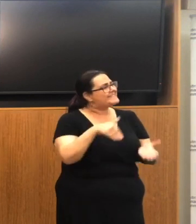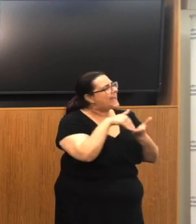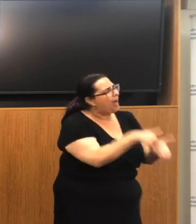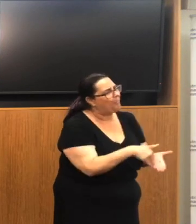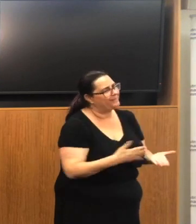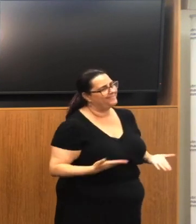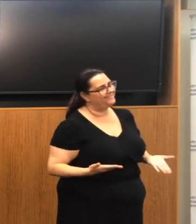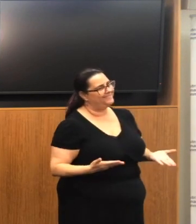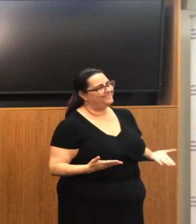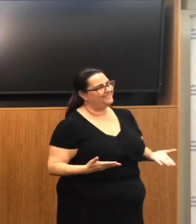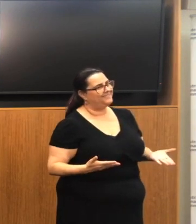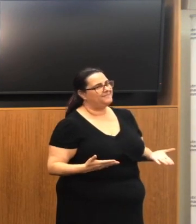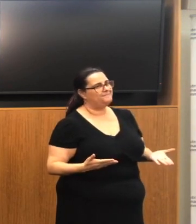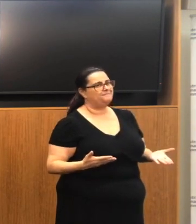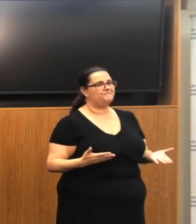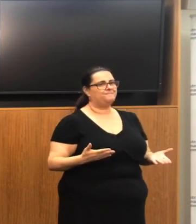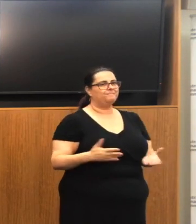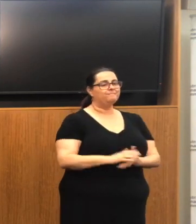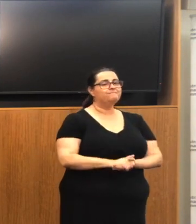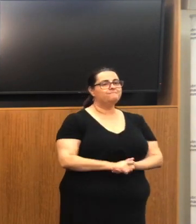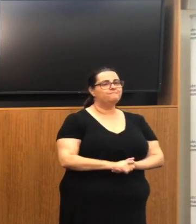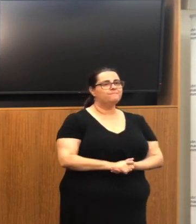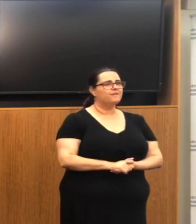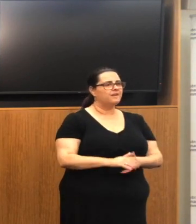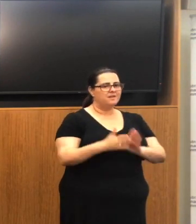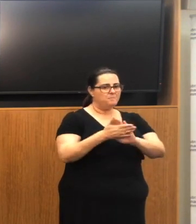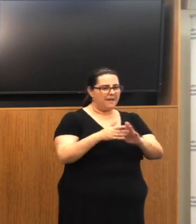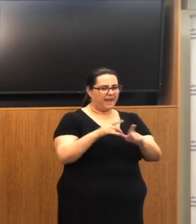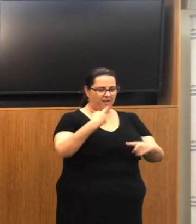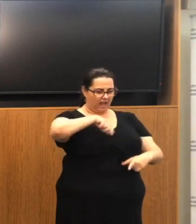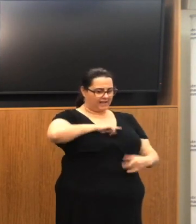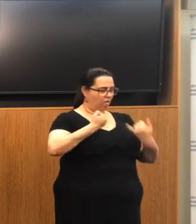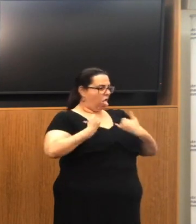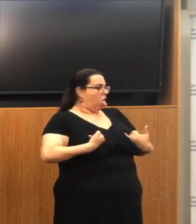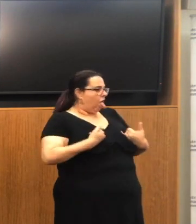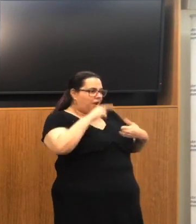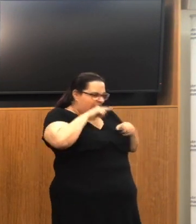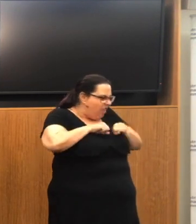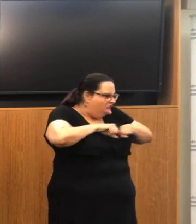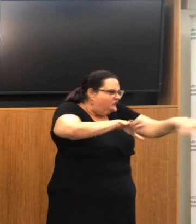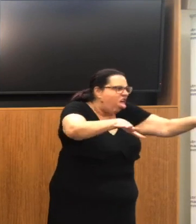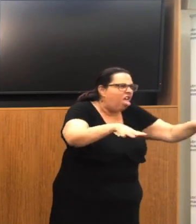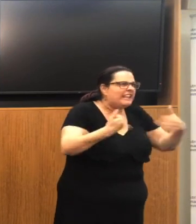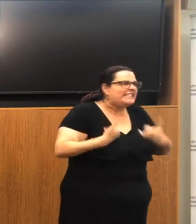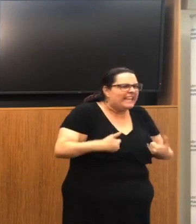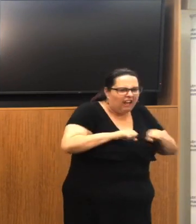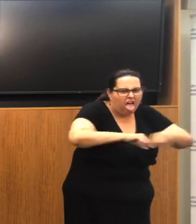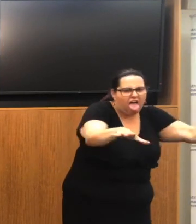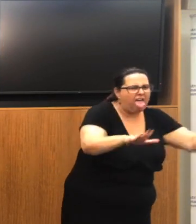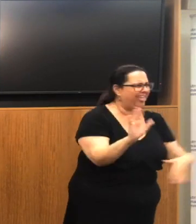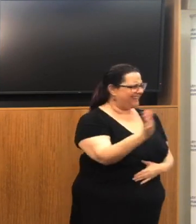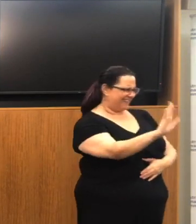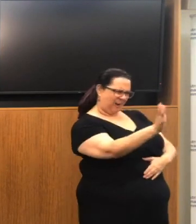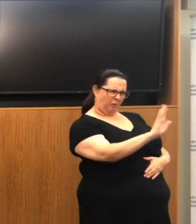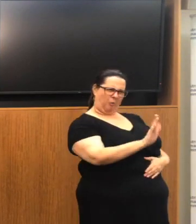It's not a disease, an infection. We are not parasites that are going to feed off